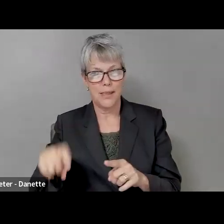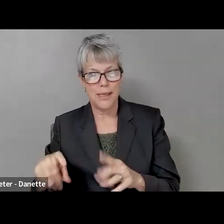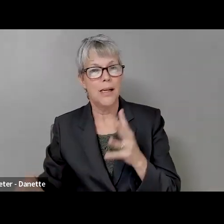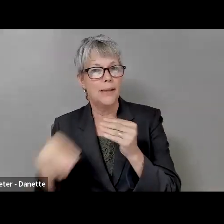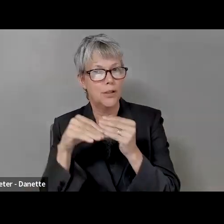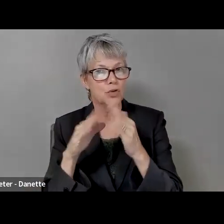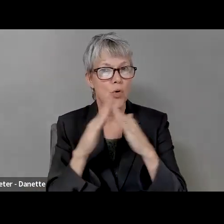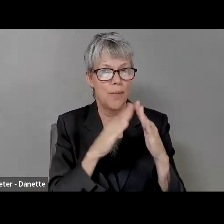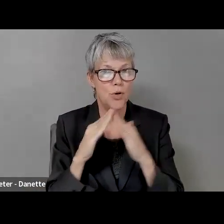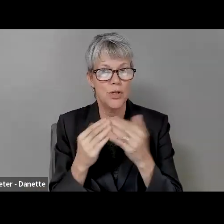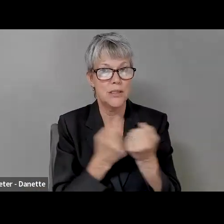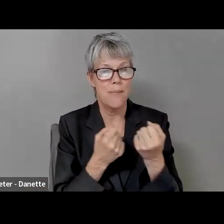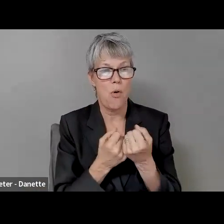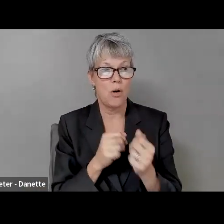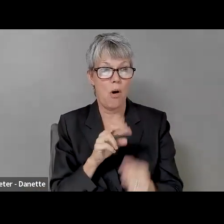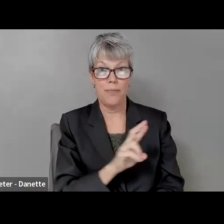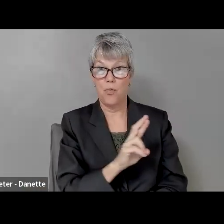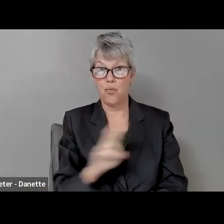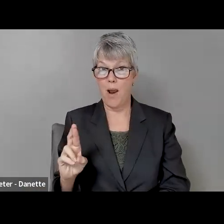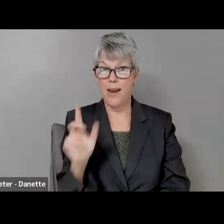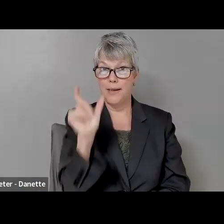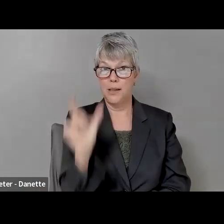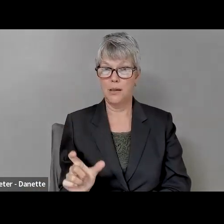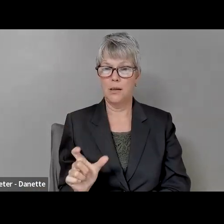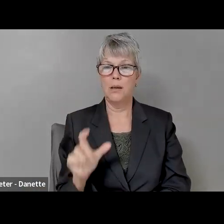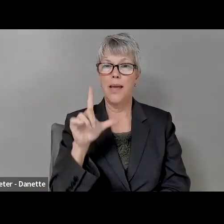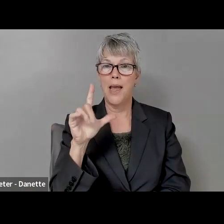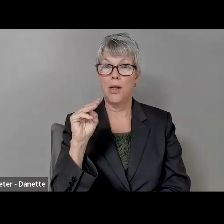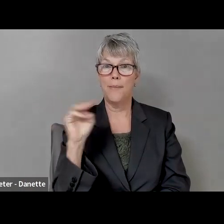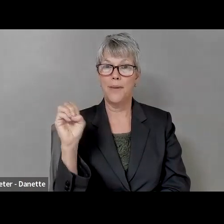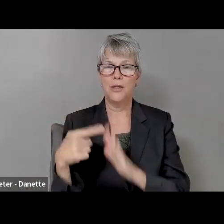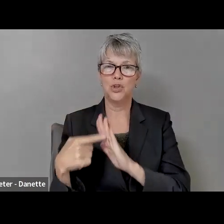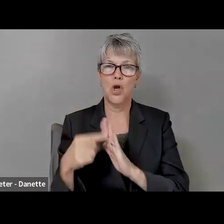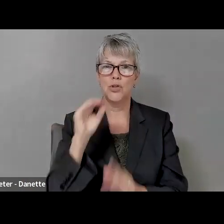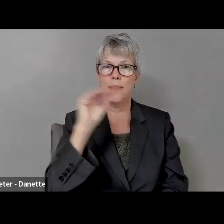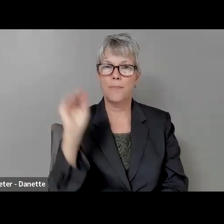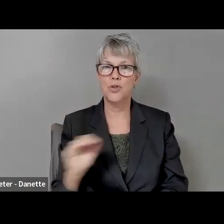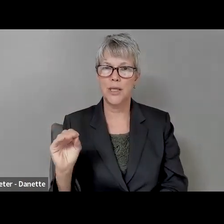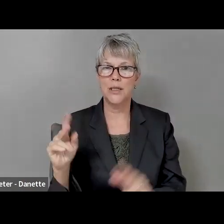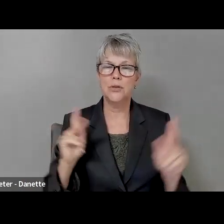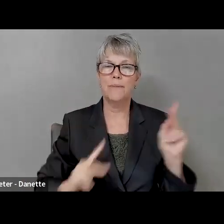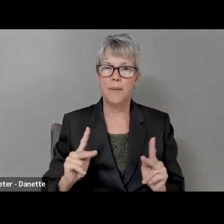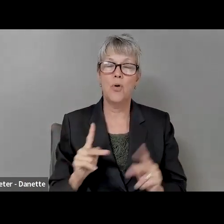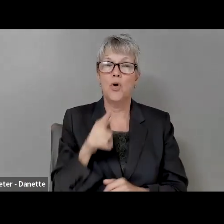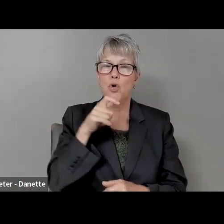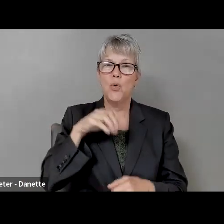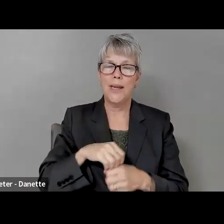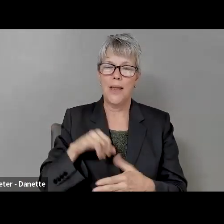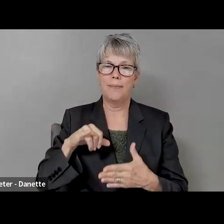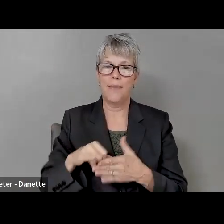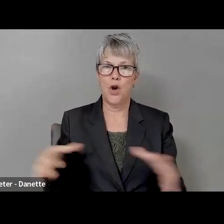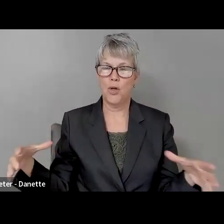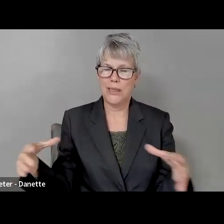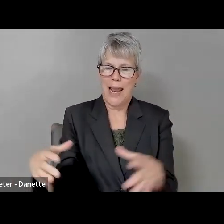Kelly Crosbie (she/her): on the right-hand side. You will speak by L. Me. The percentage of people who are in their catchment area who are waiting to be discharged